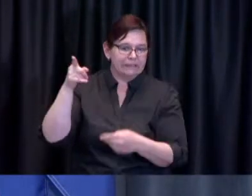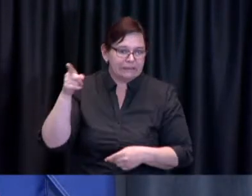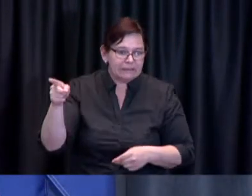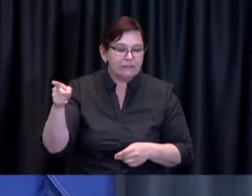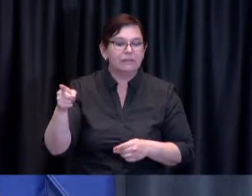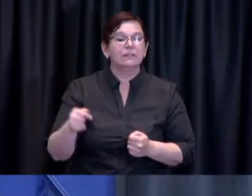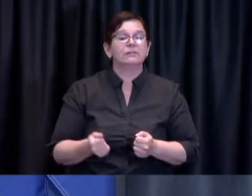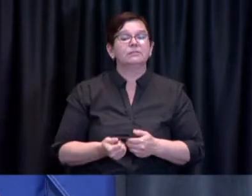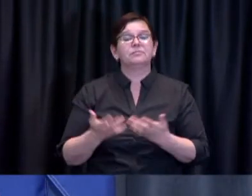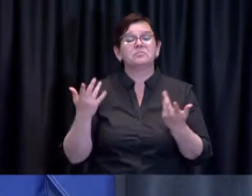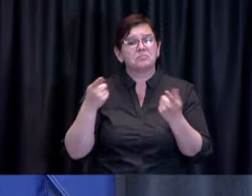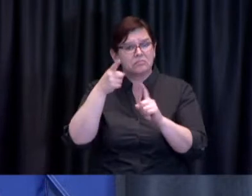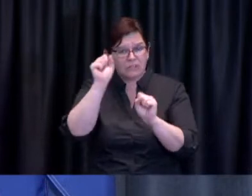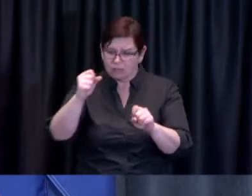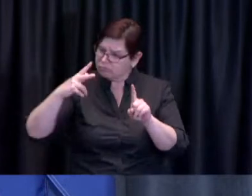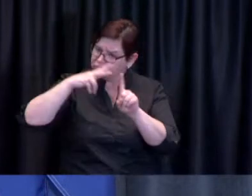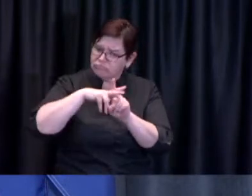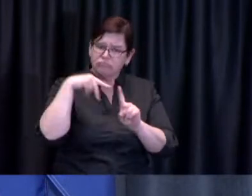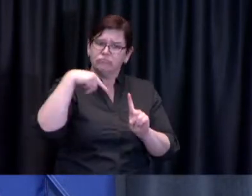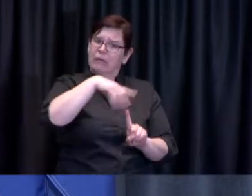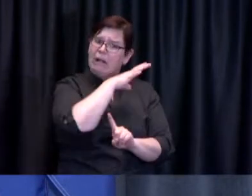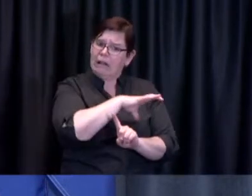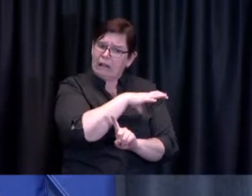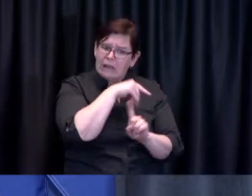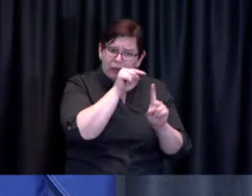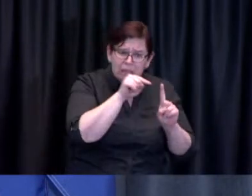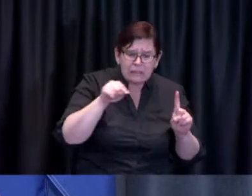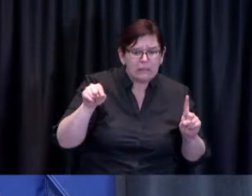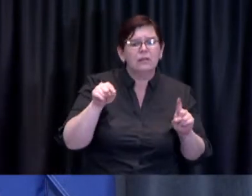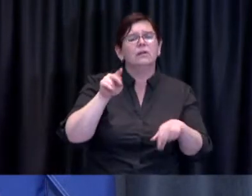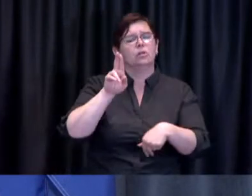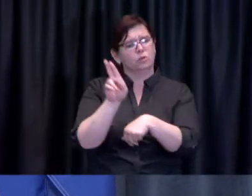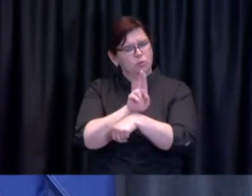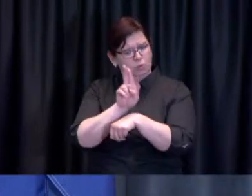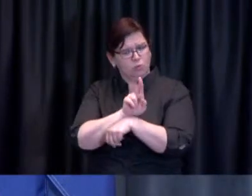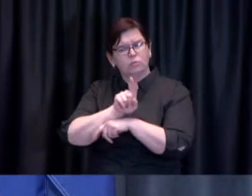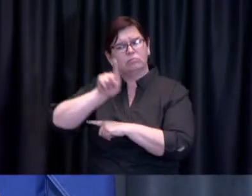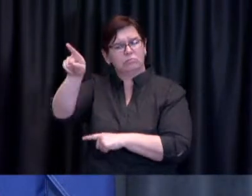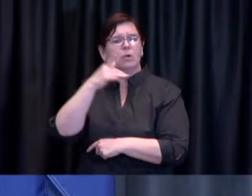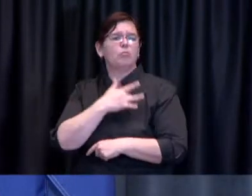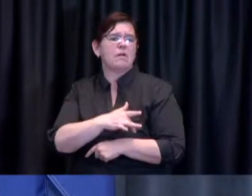vaccine clinics can be booked via the provincial booking system by accessing Toronto.ca/covid19